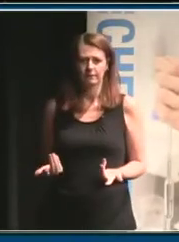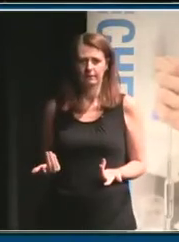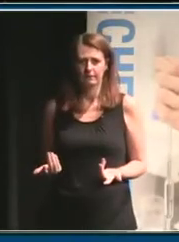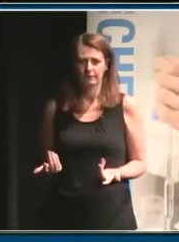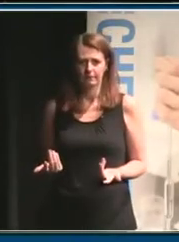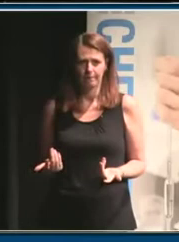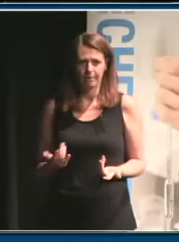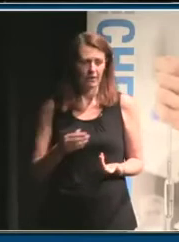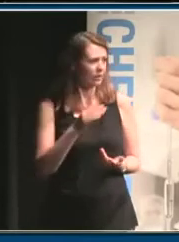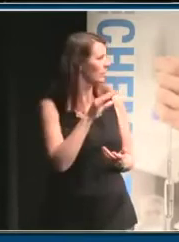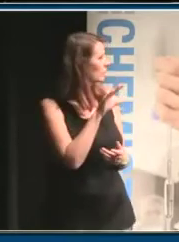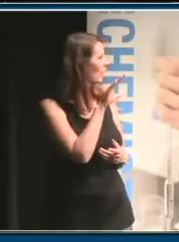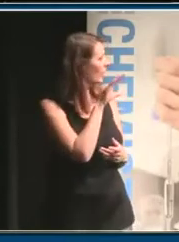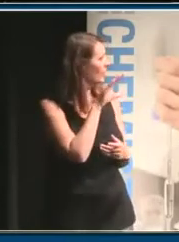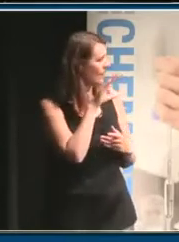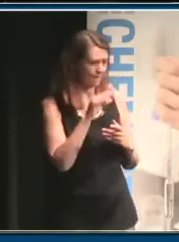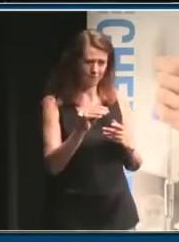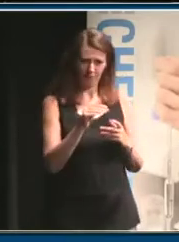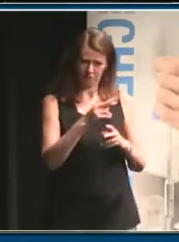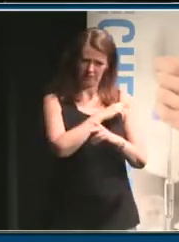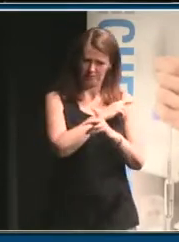from a fiscal responsibility perspective it just makes sense.